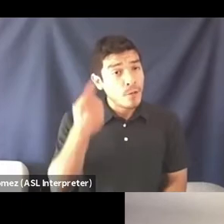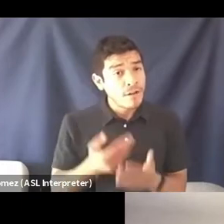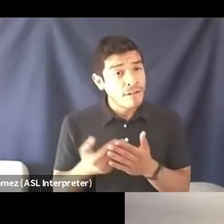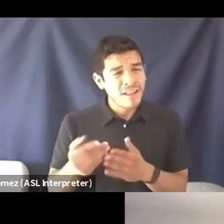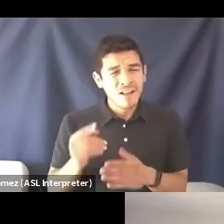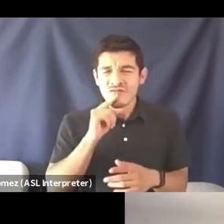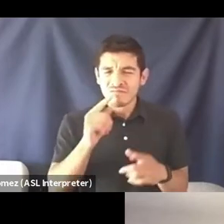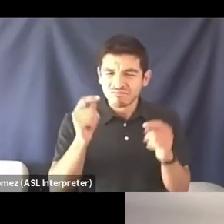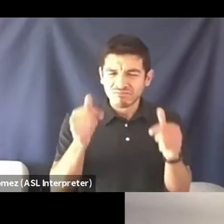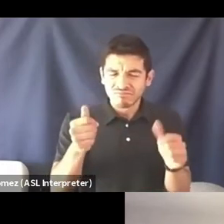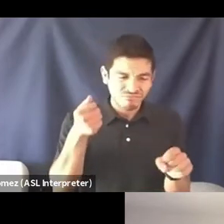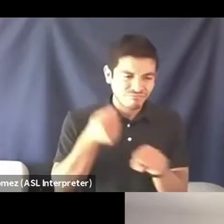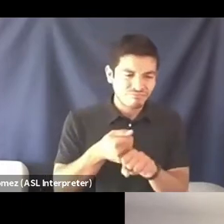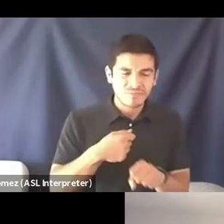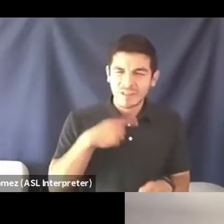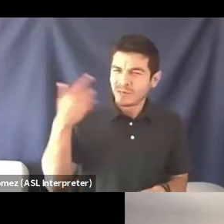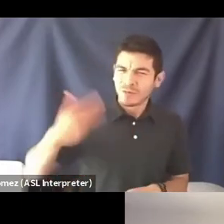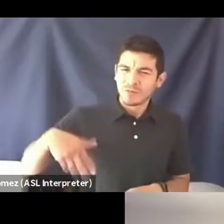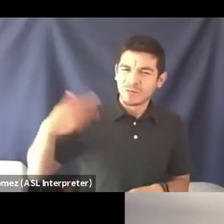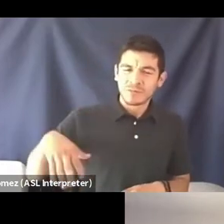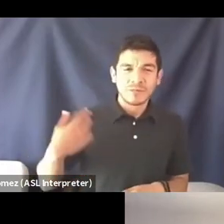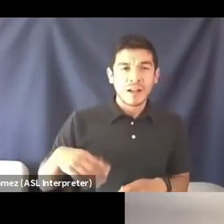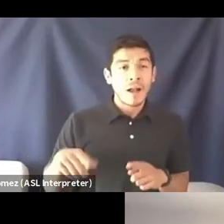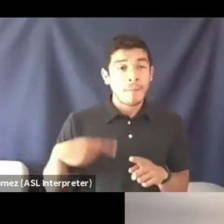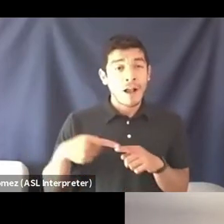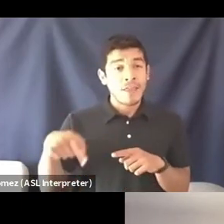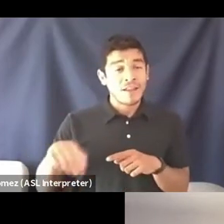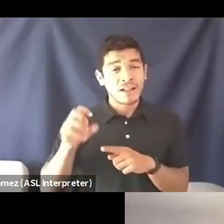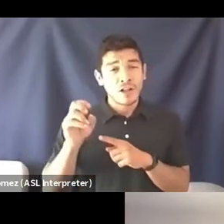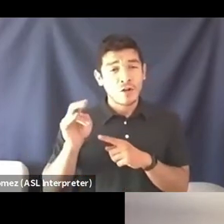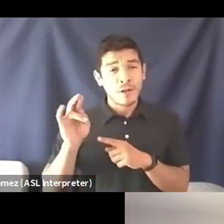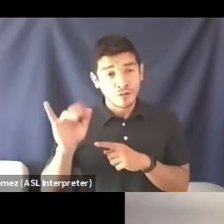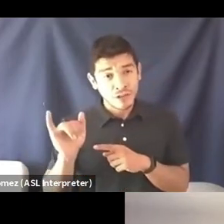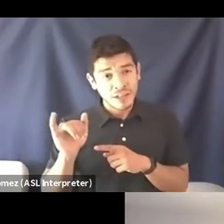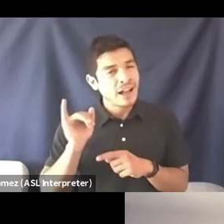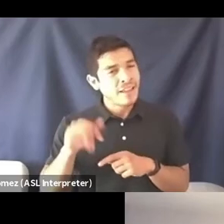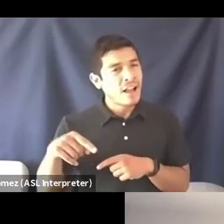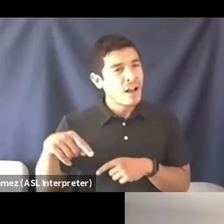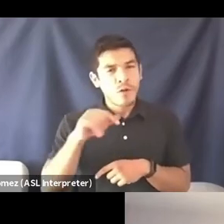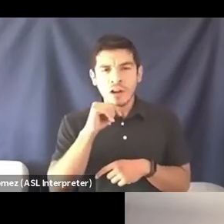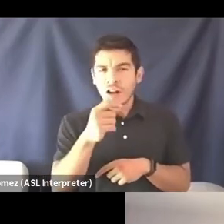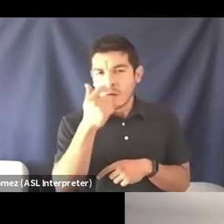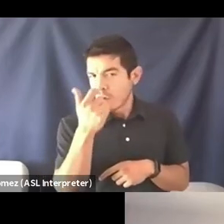and was remarkable about the documentary. Is that we were not watching footage